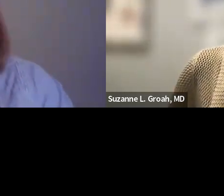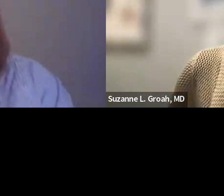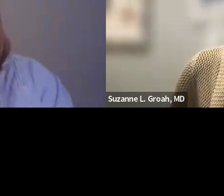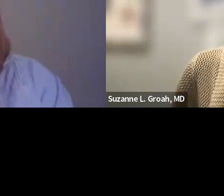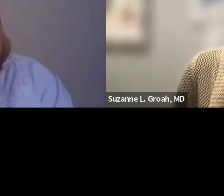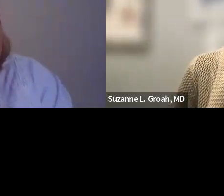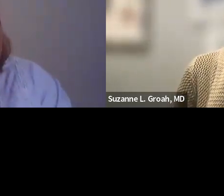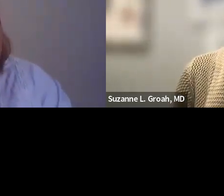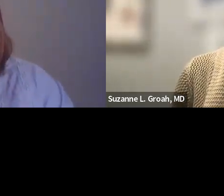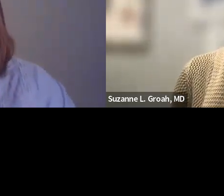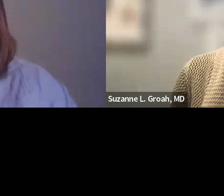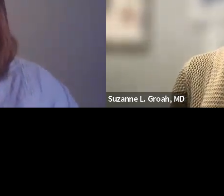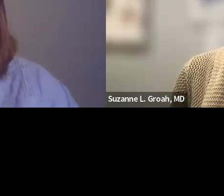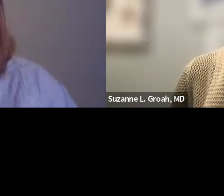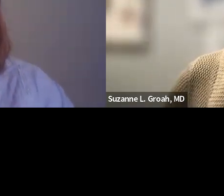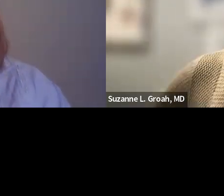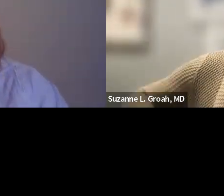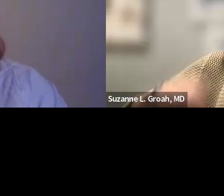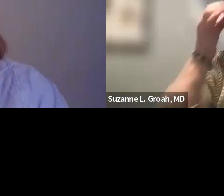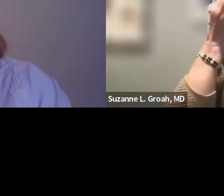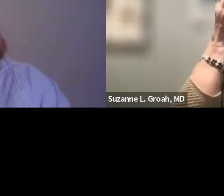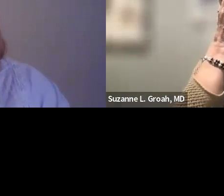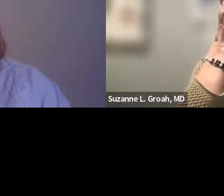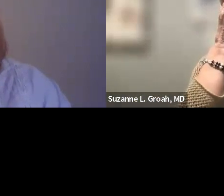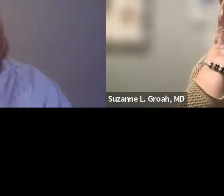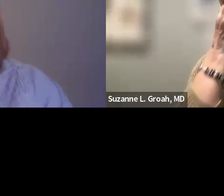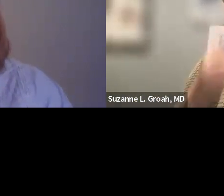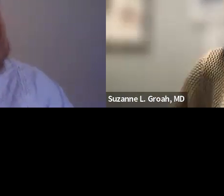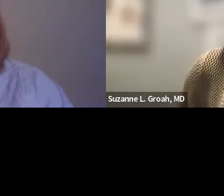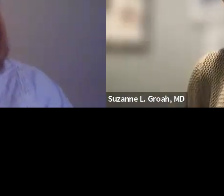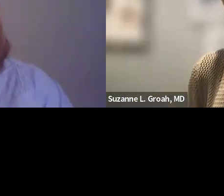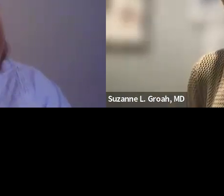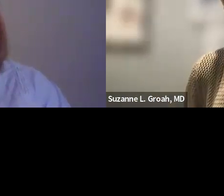So the first thing I’d like to ask is just general questions of how did you